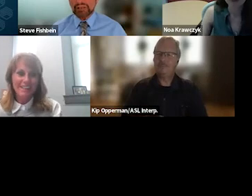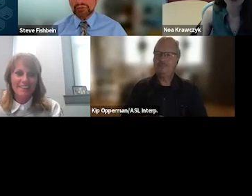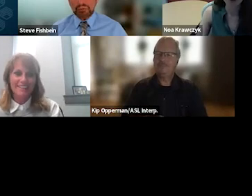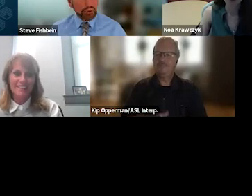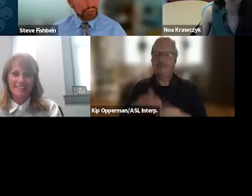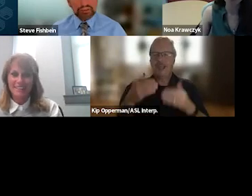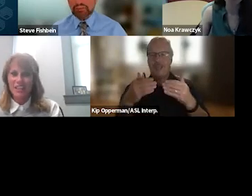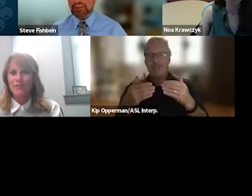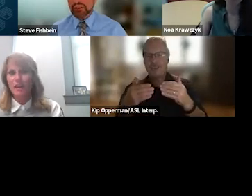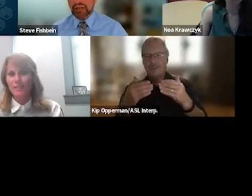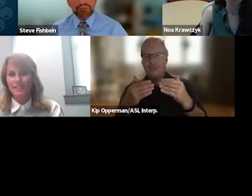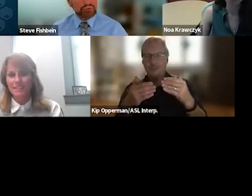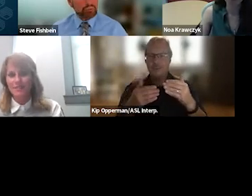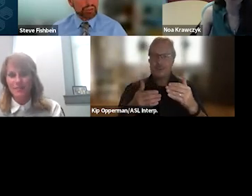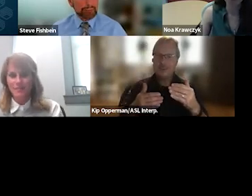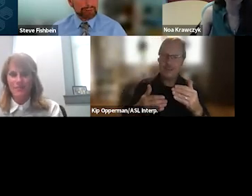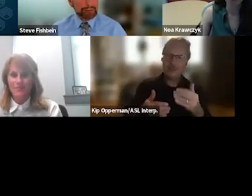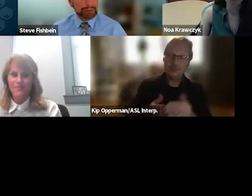Thanks for your participation. Have a good one.